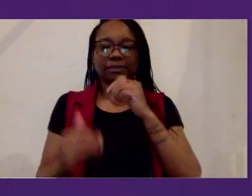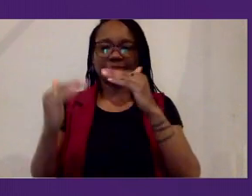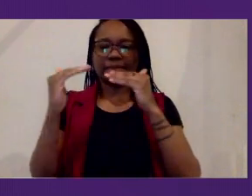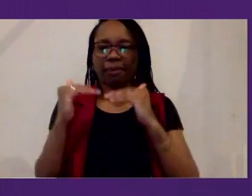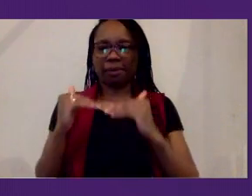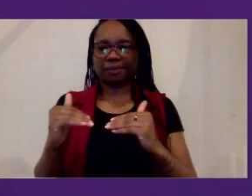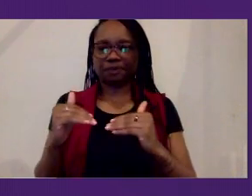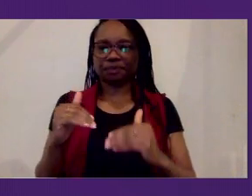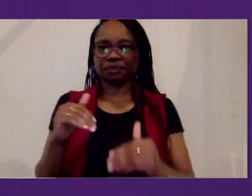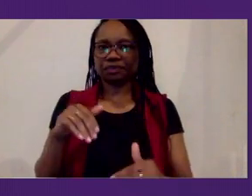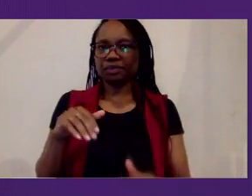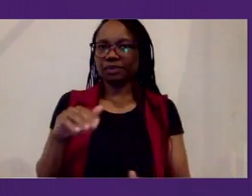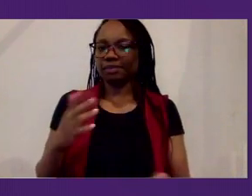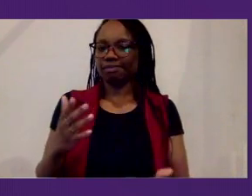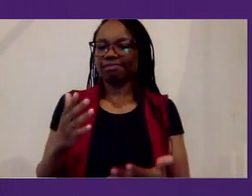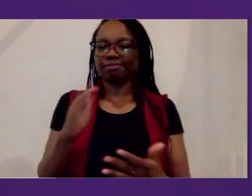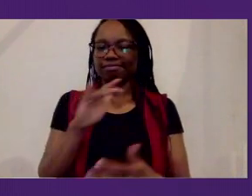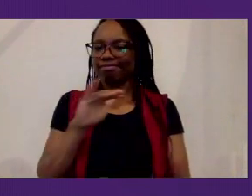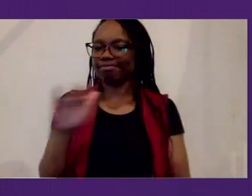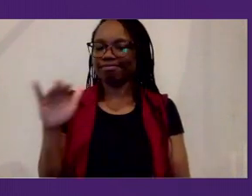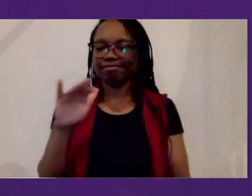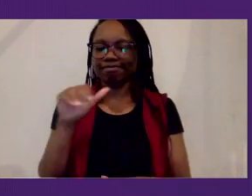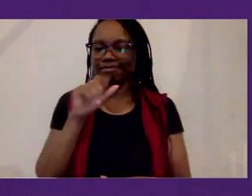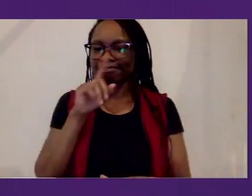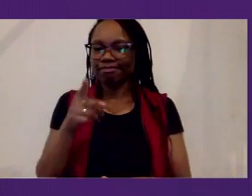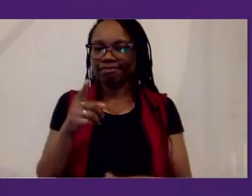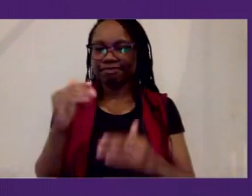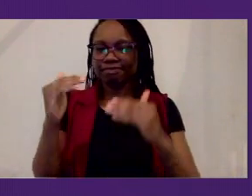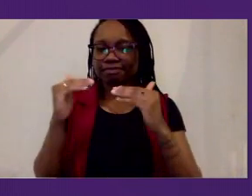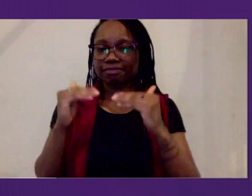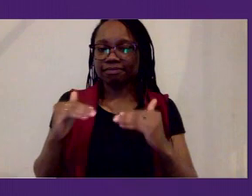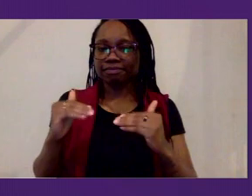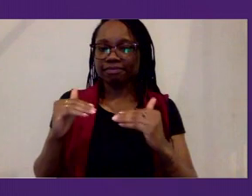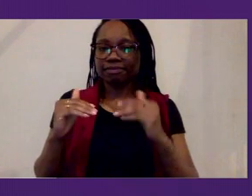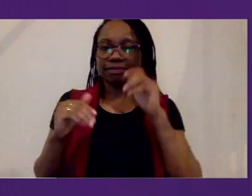I hope I'm saying your name correctly. Says University of Maryland.